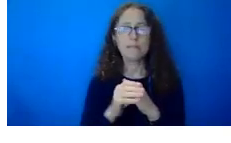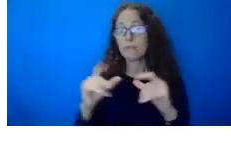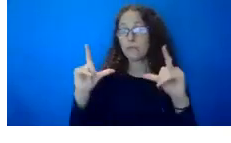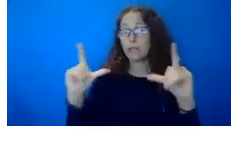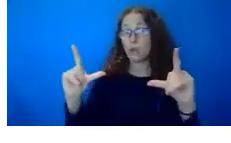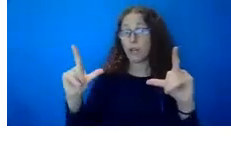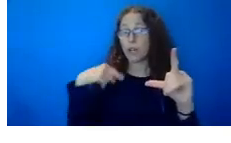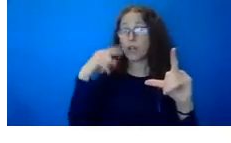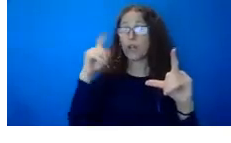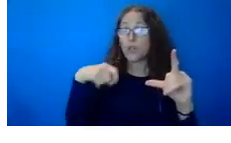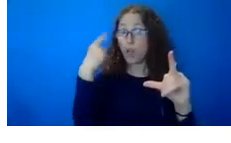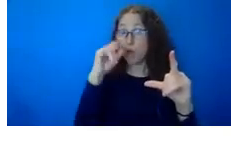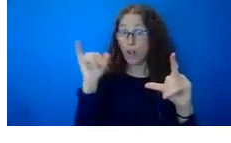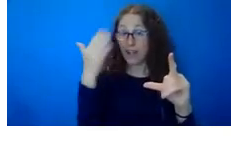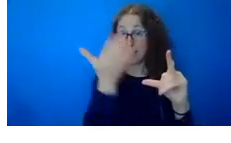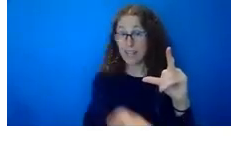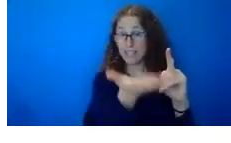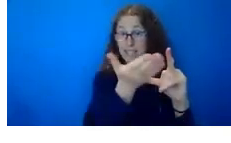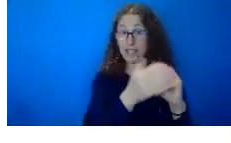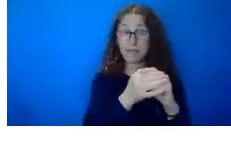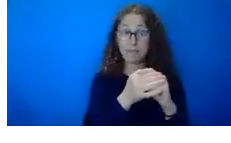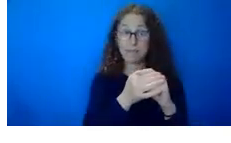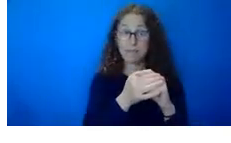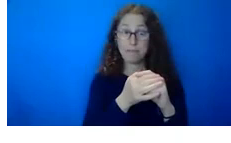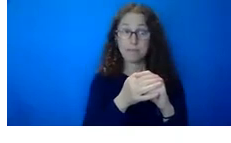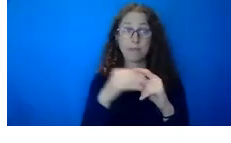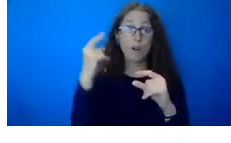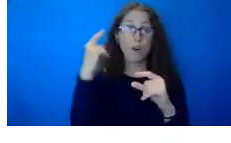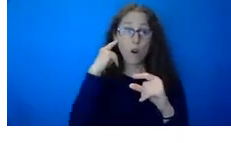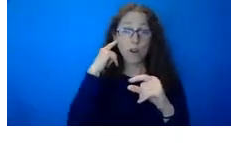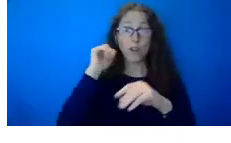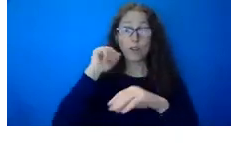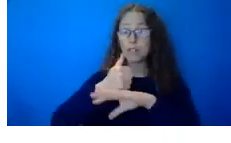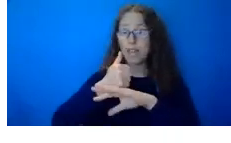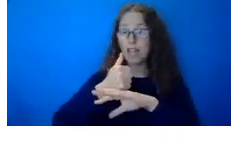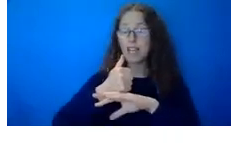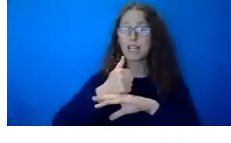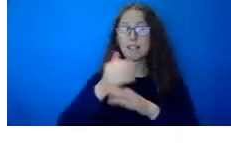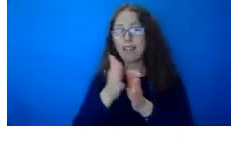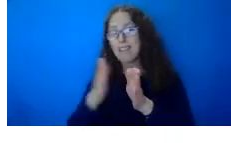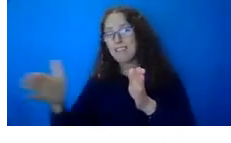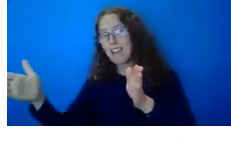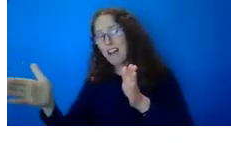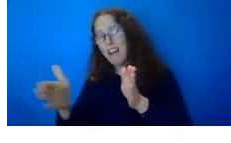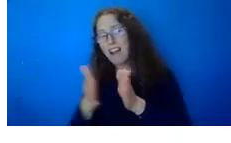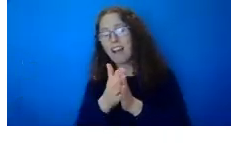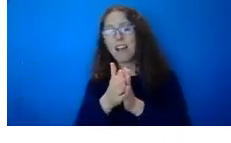YOU AND THE FACILITATOR AND HOST WILL BE MANAGING THOSE